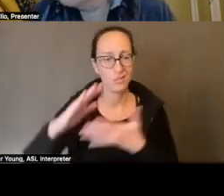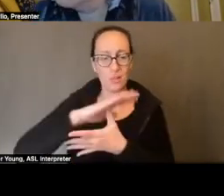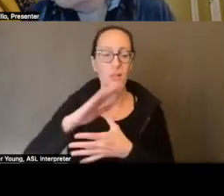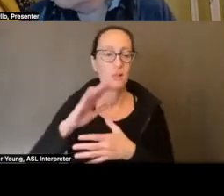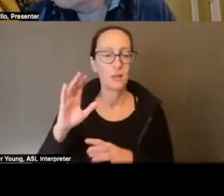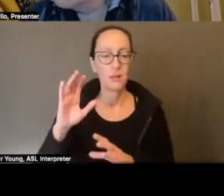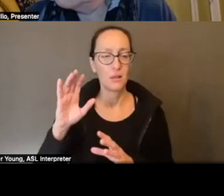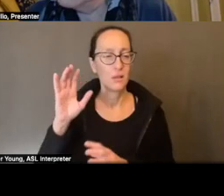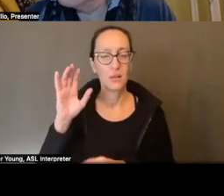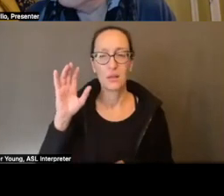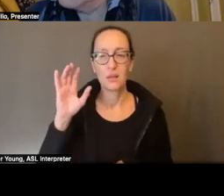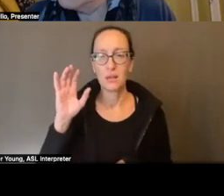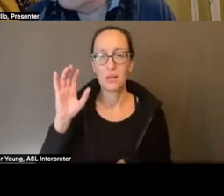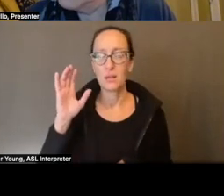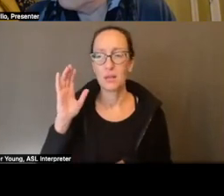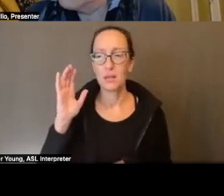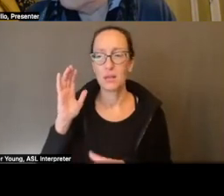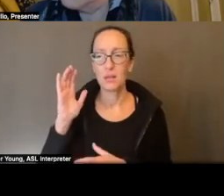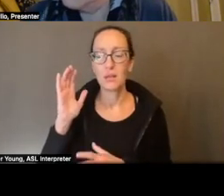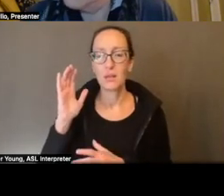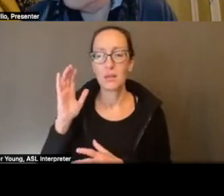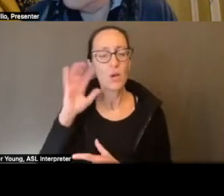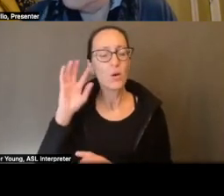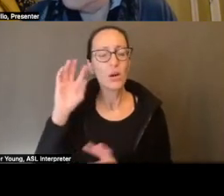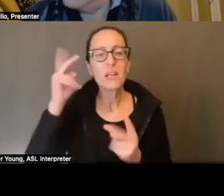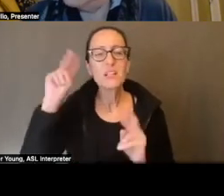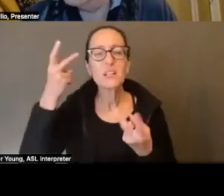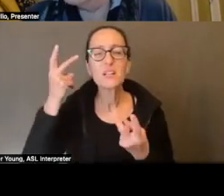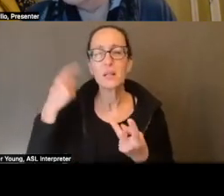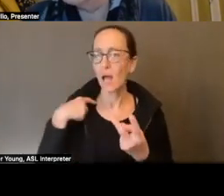that I may be always dependent on a cued language transliterator.